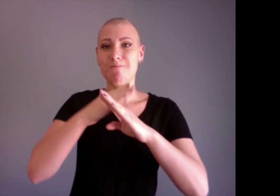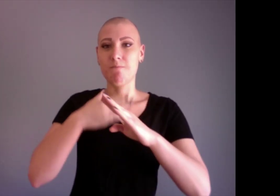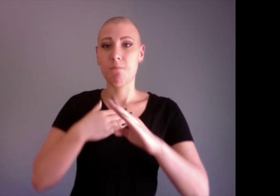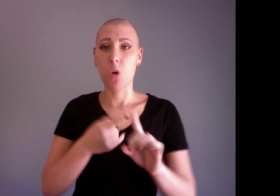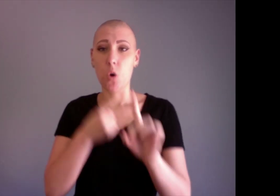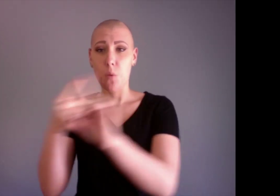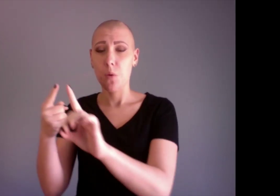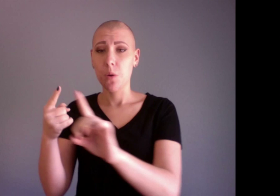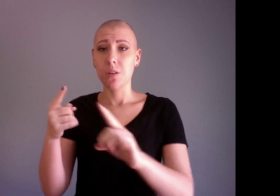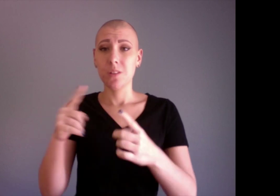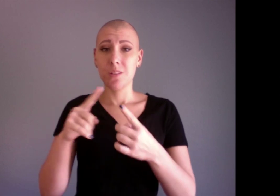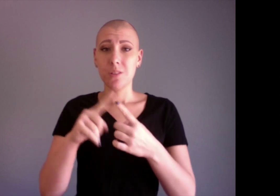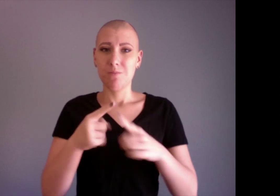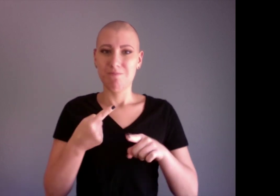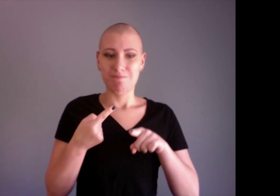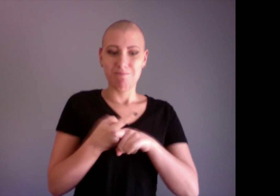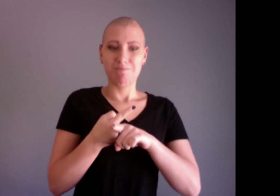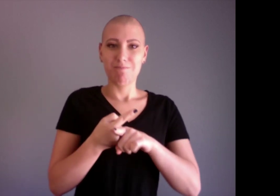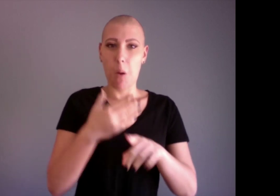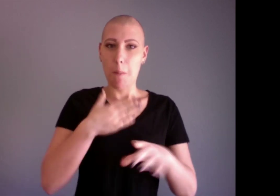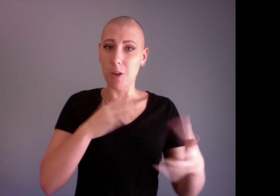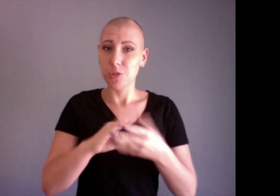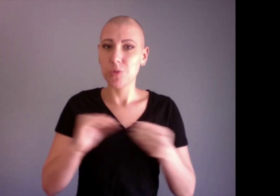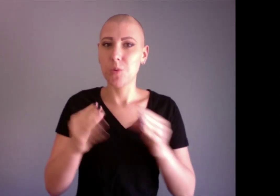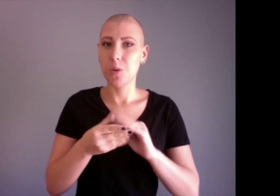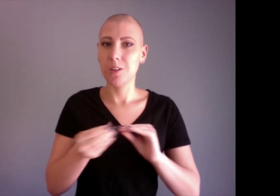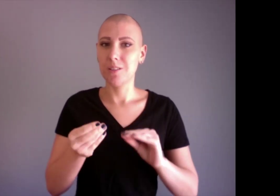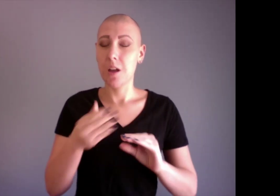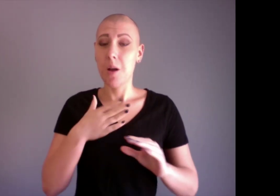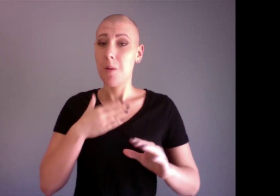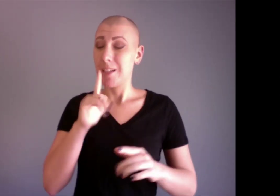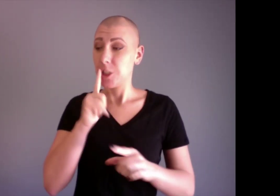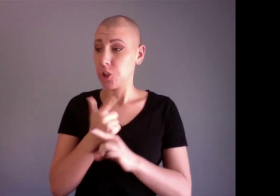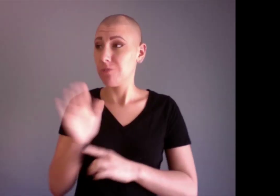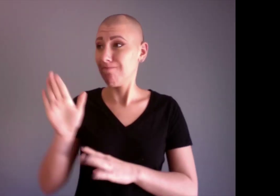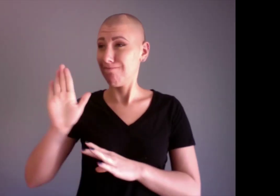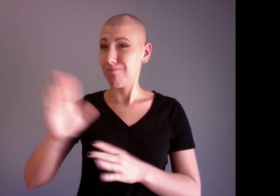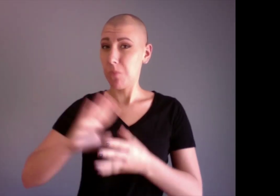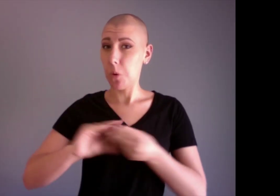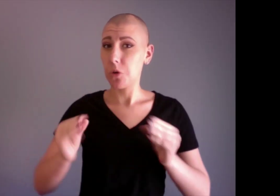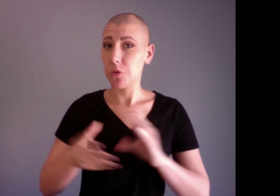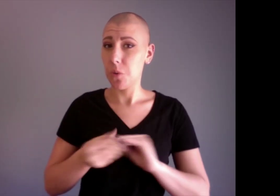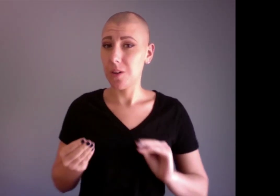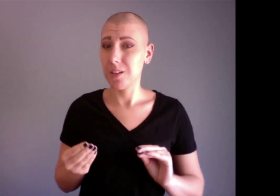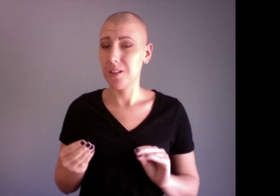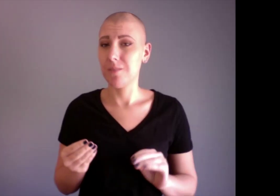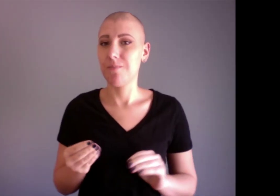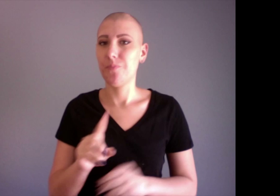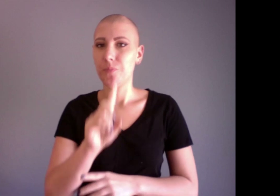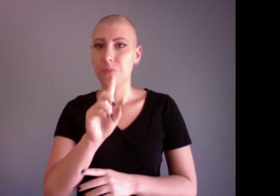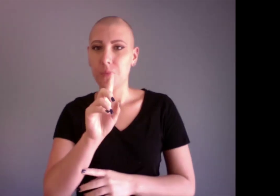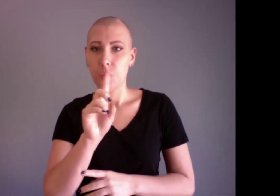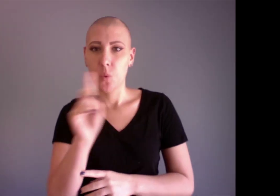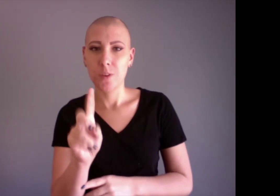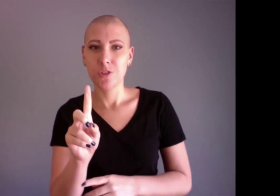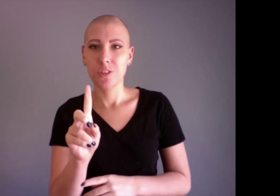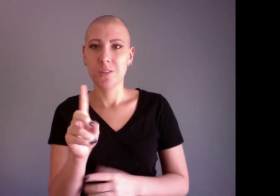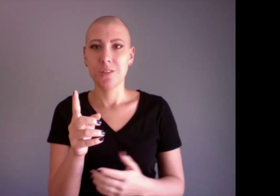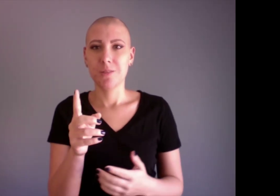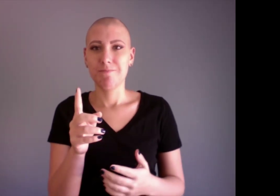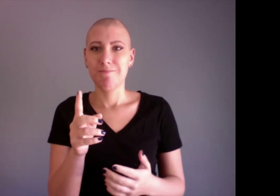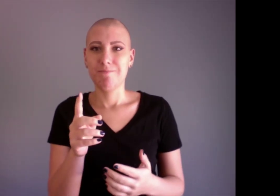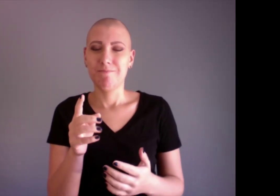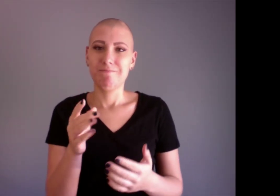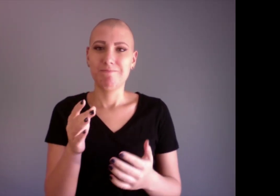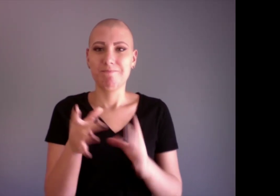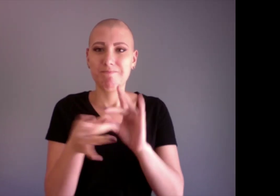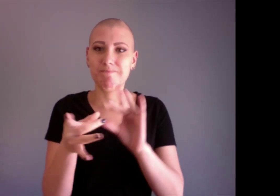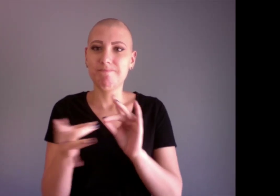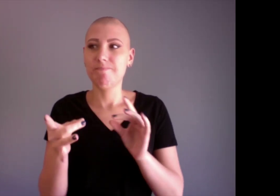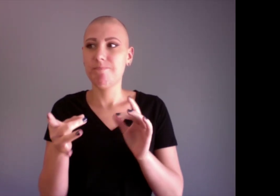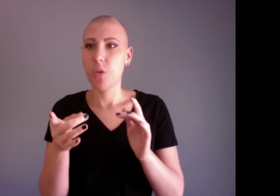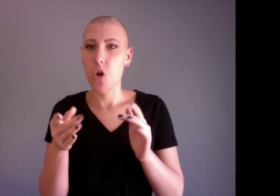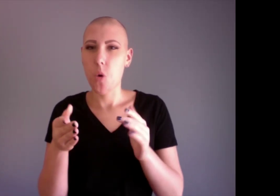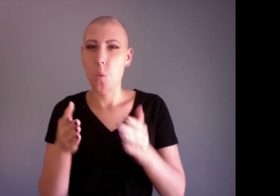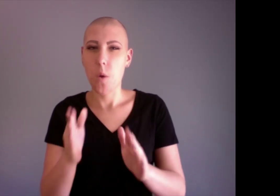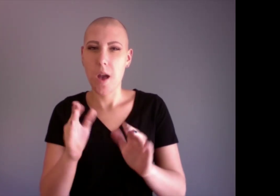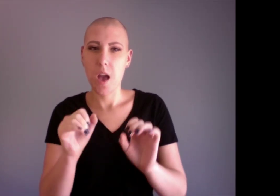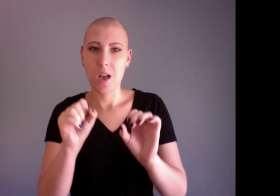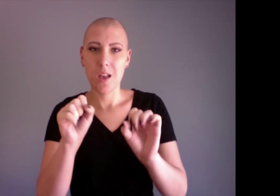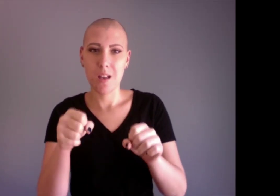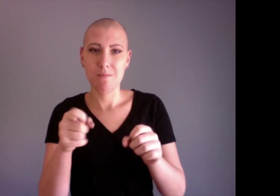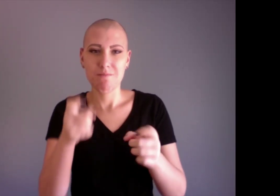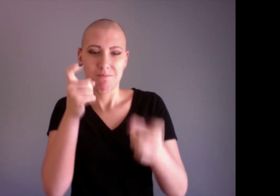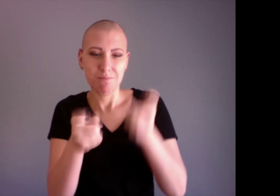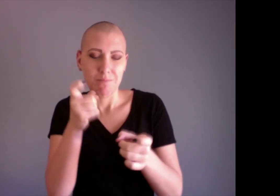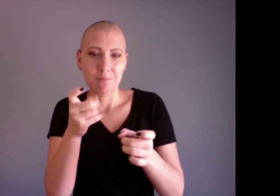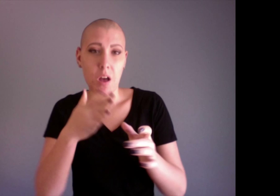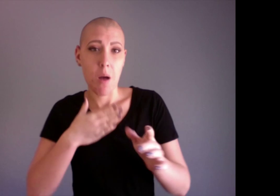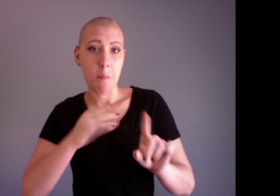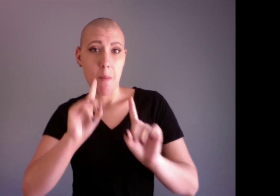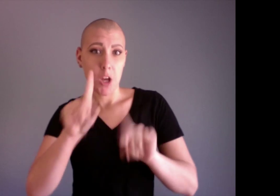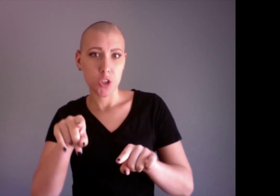off course, to contradict myself, my sister, phrased in ways to manipulate my answers.